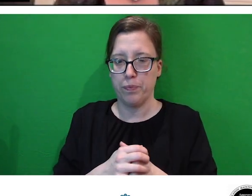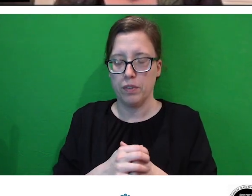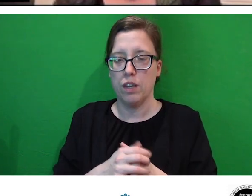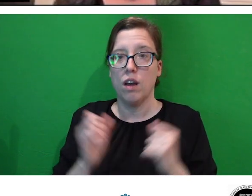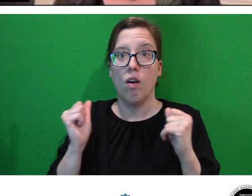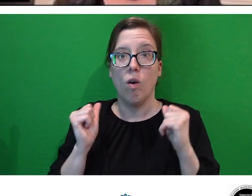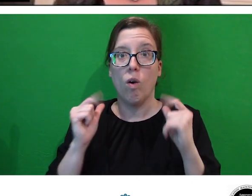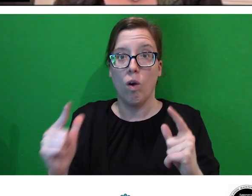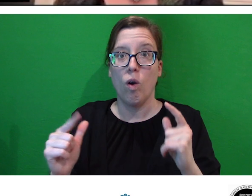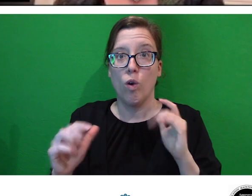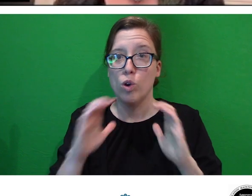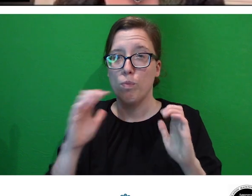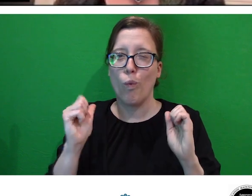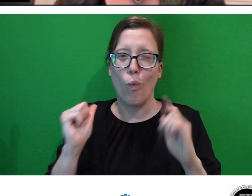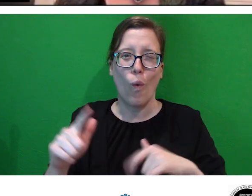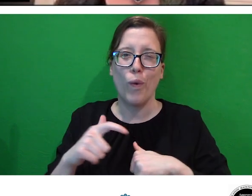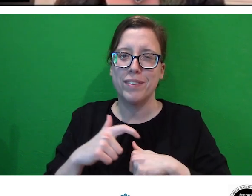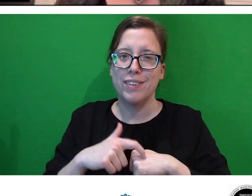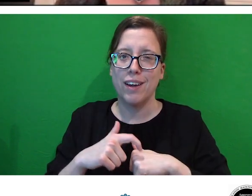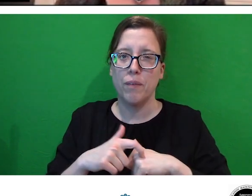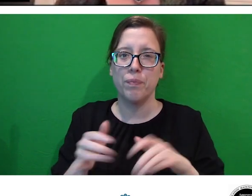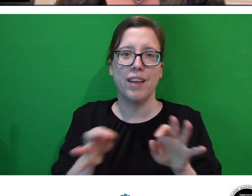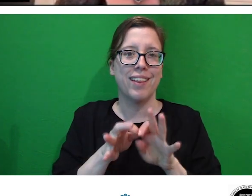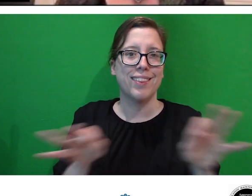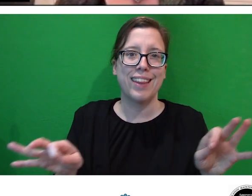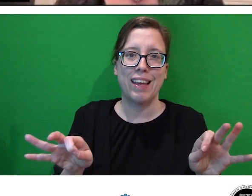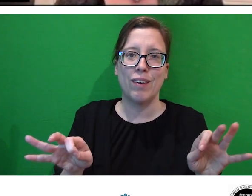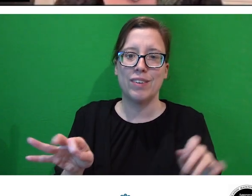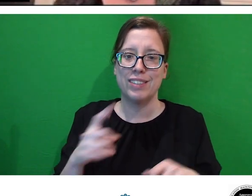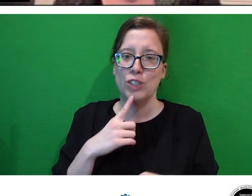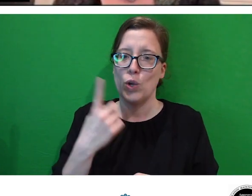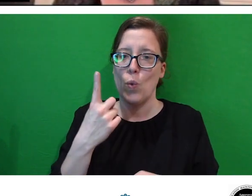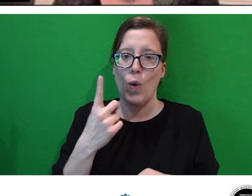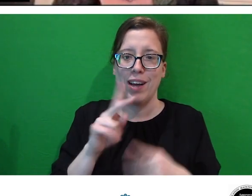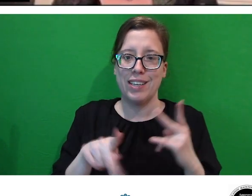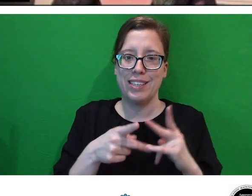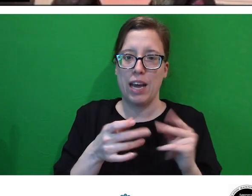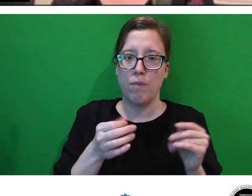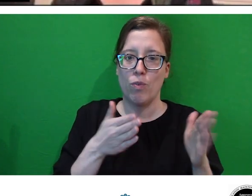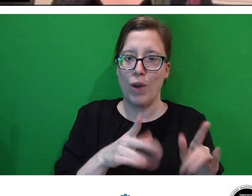been building over the last many years, and we're going to look at a few of them together.